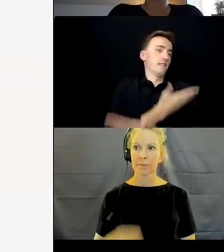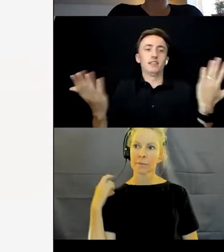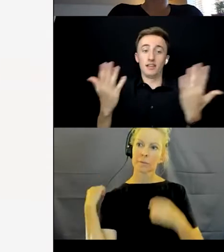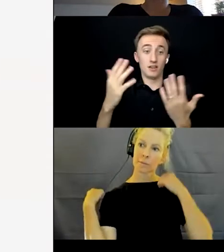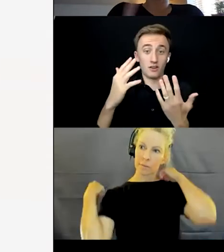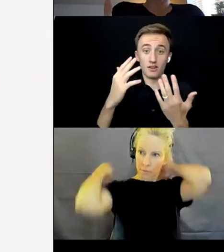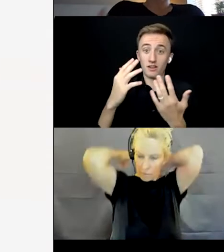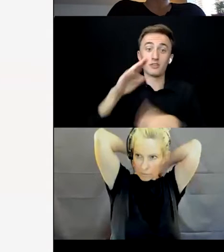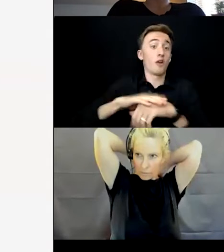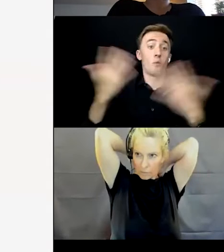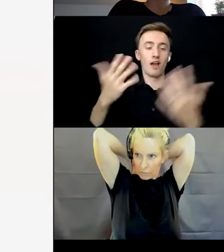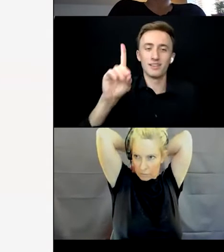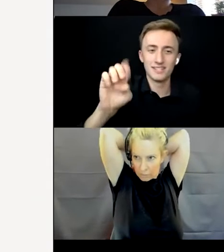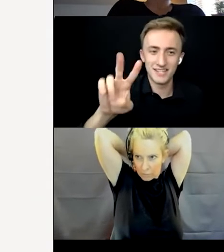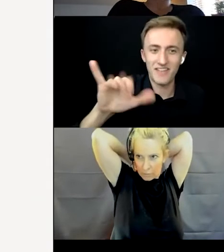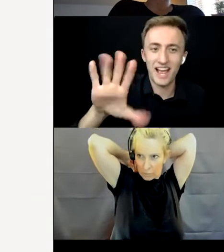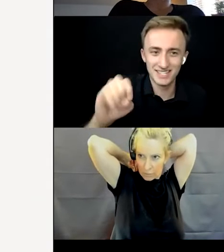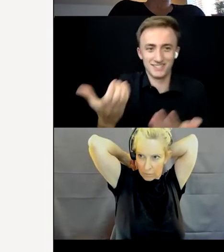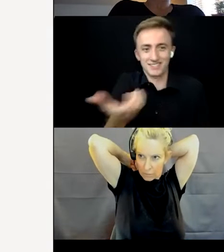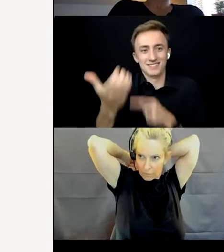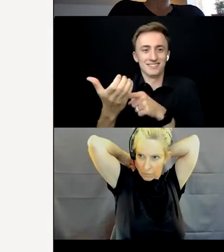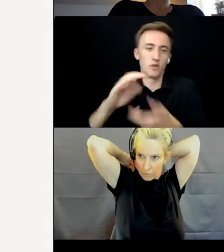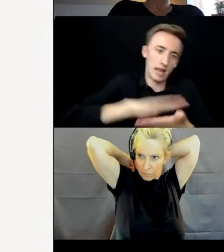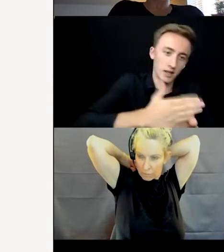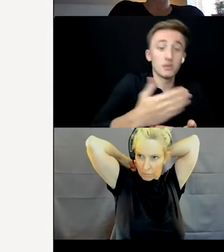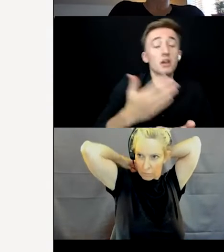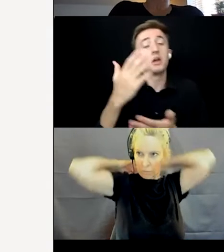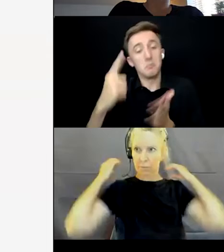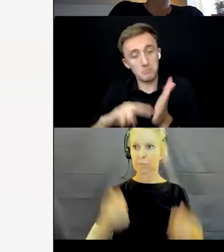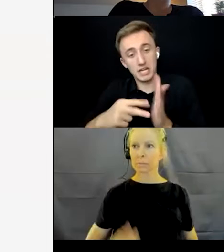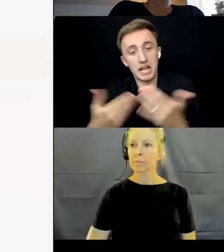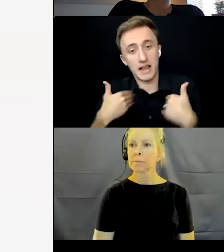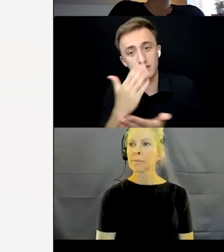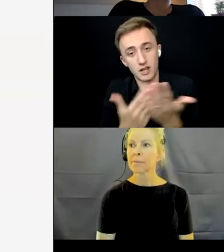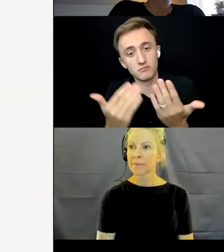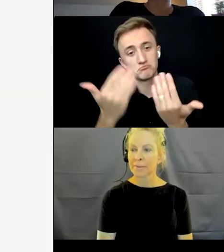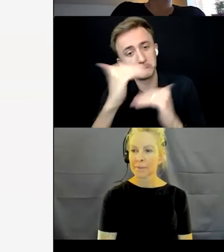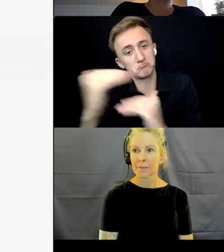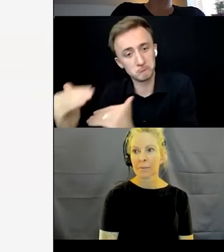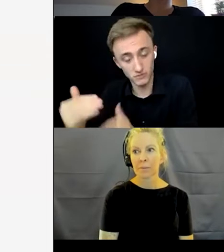device. And this means we have some restrictions. Usually around the processing power that is